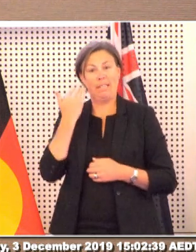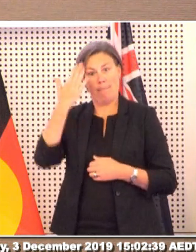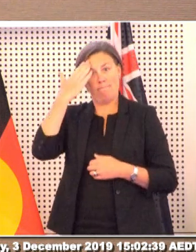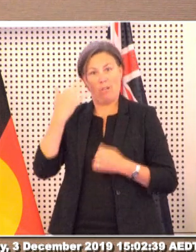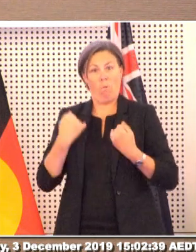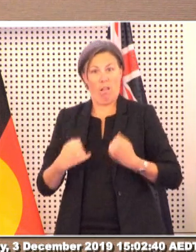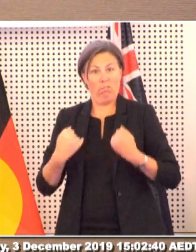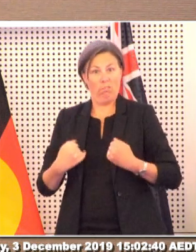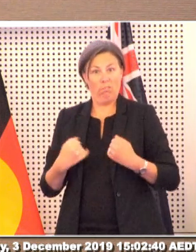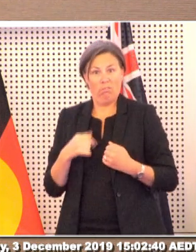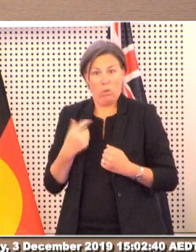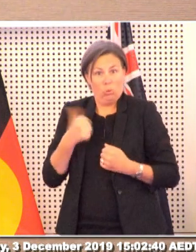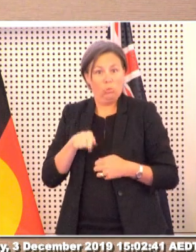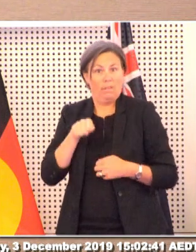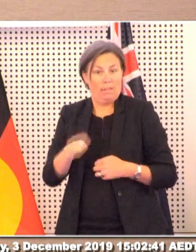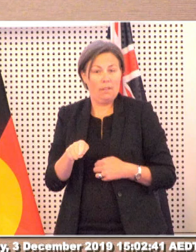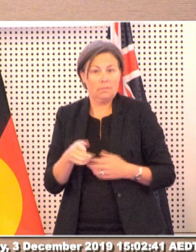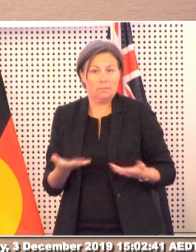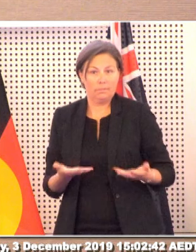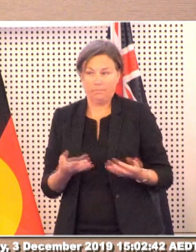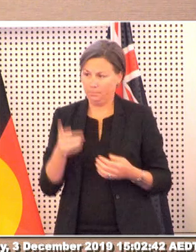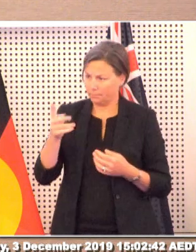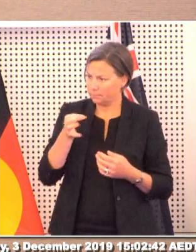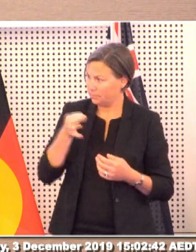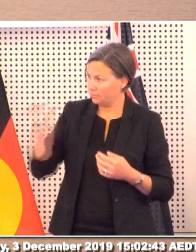Have you seen any practice to that effect in Victoria?